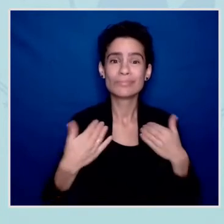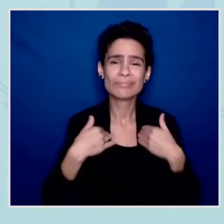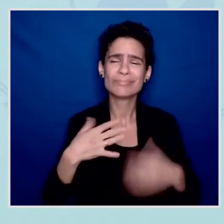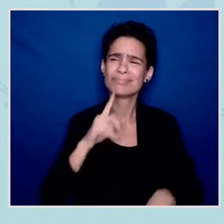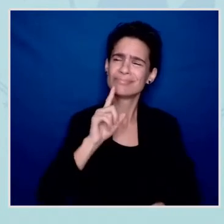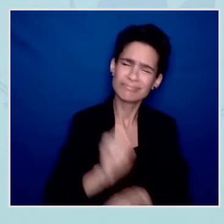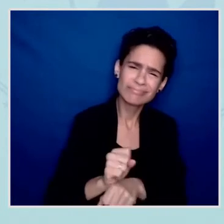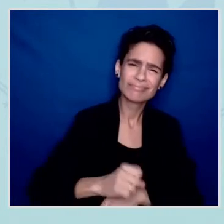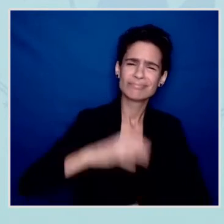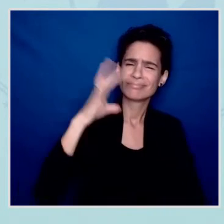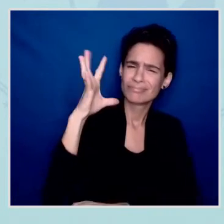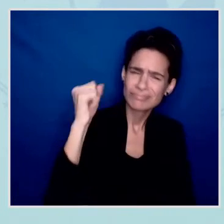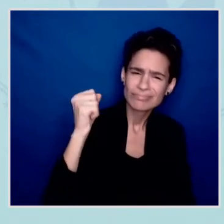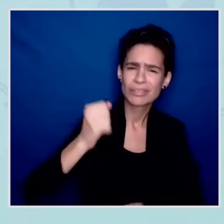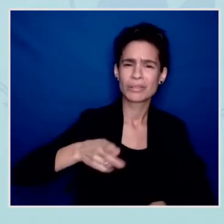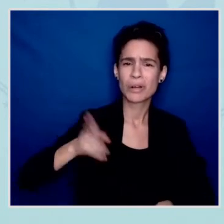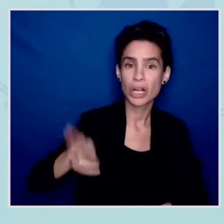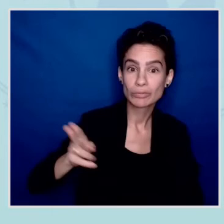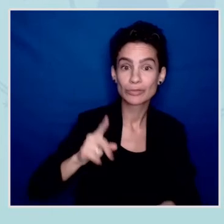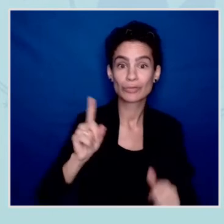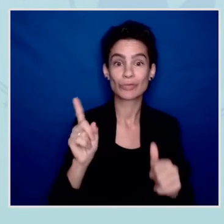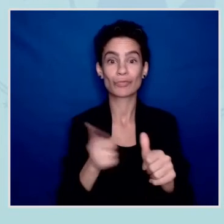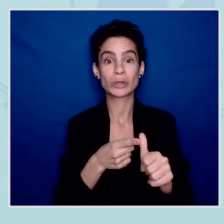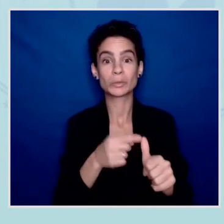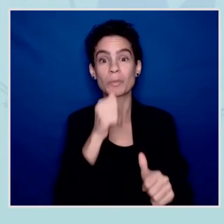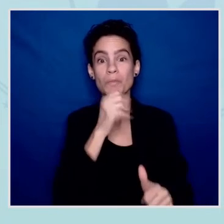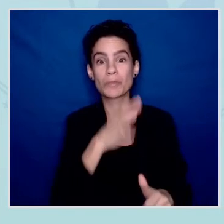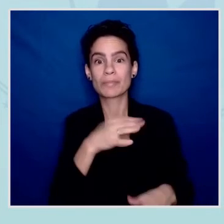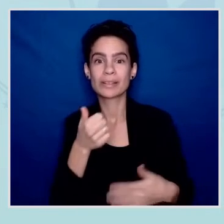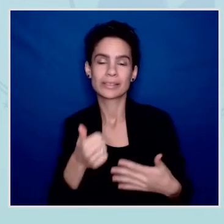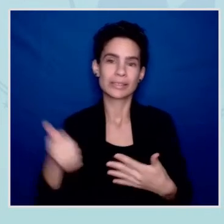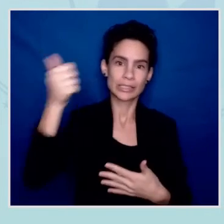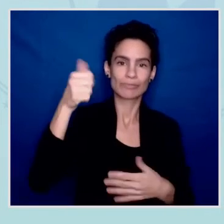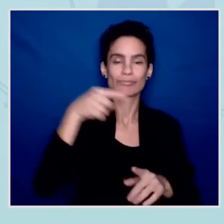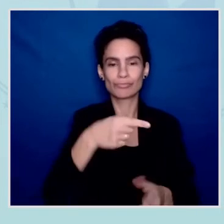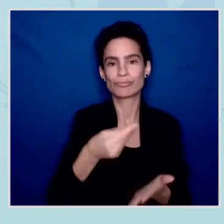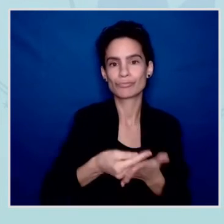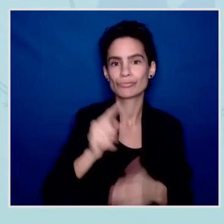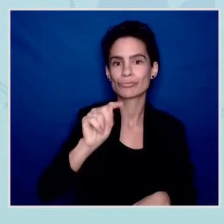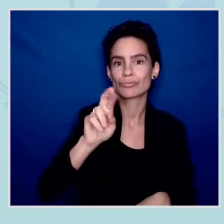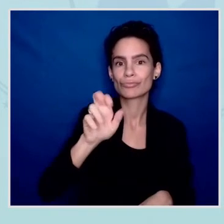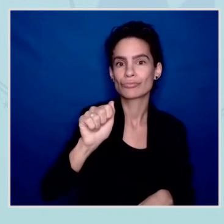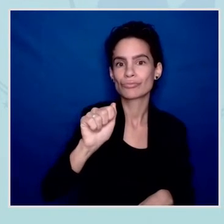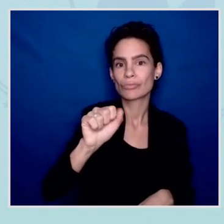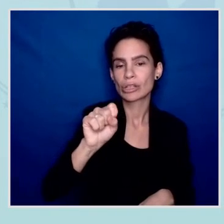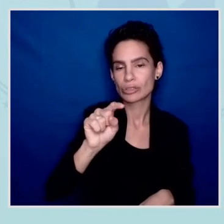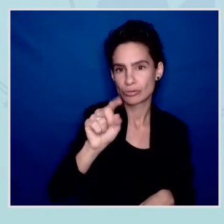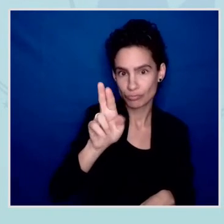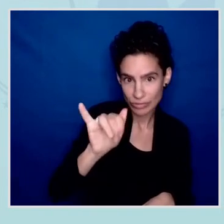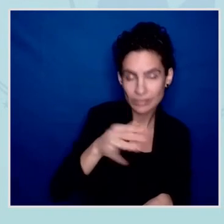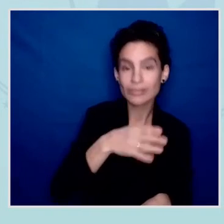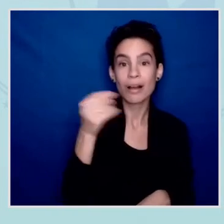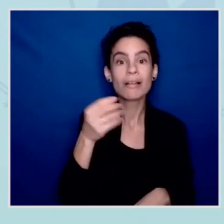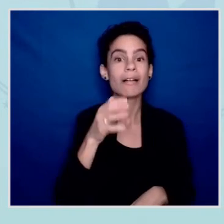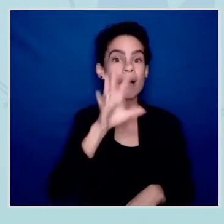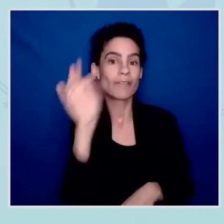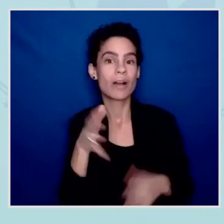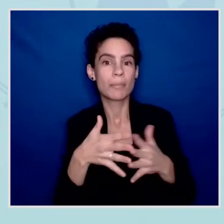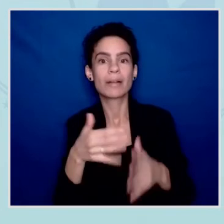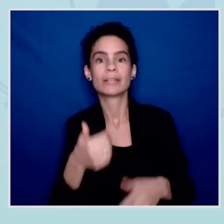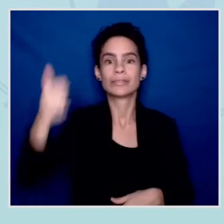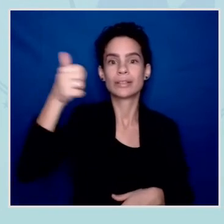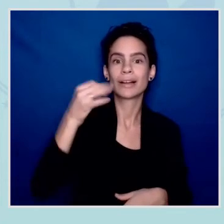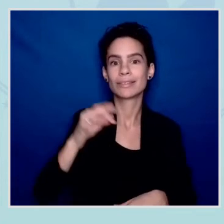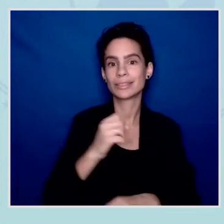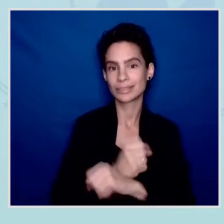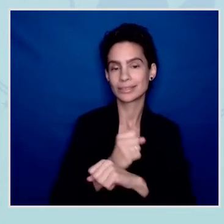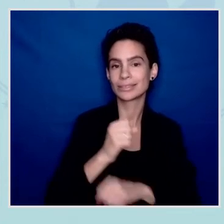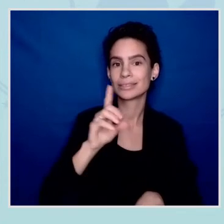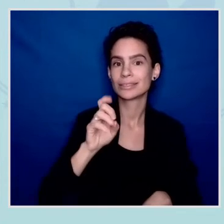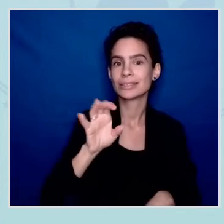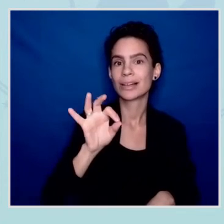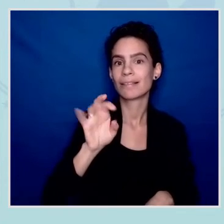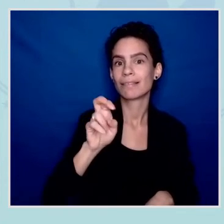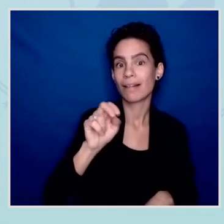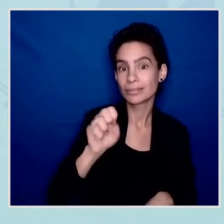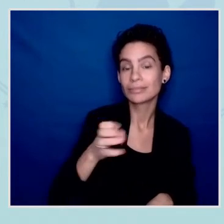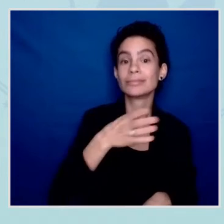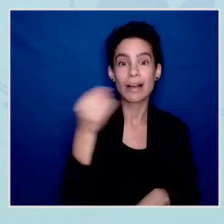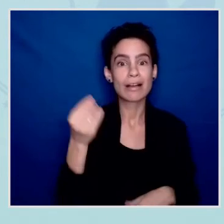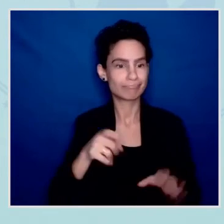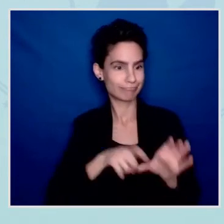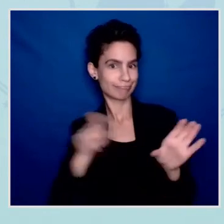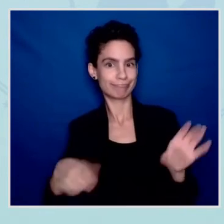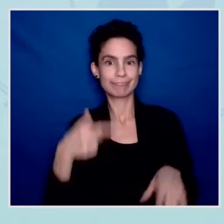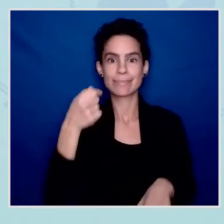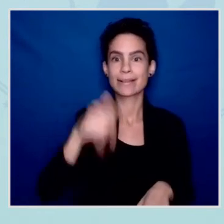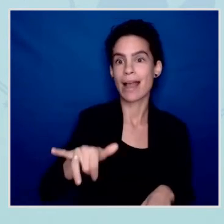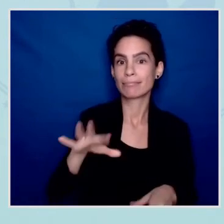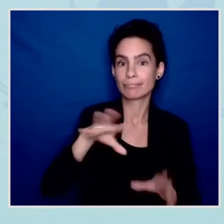OF COLOR OCCUPYING THIS